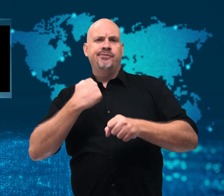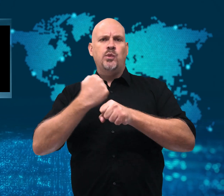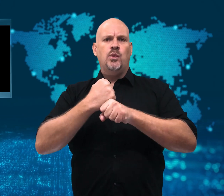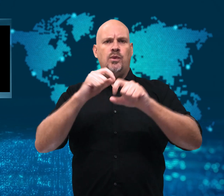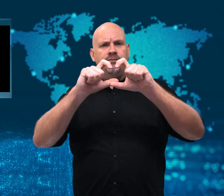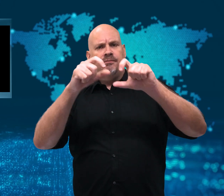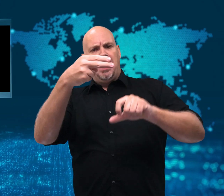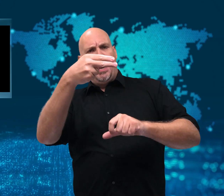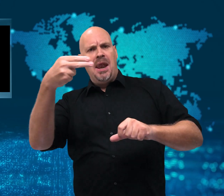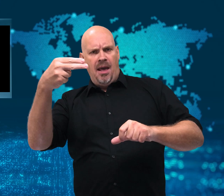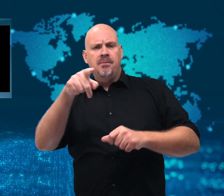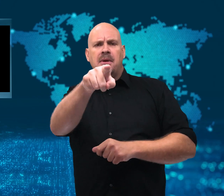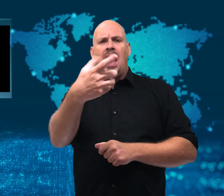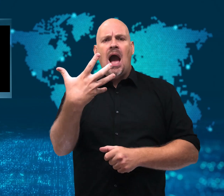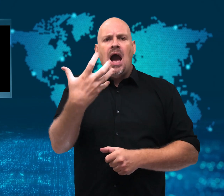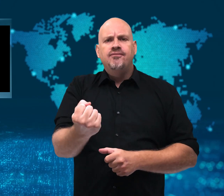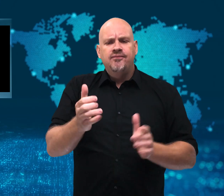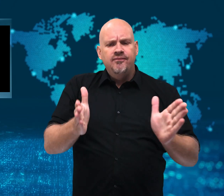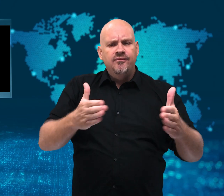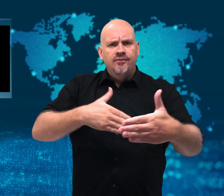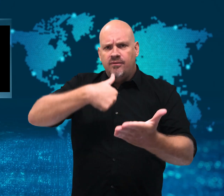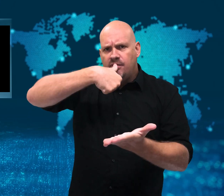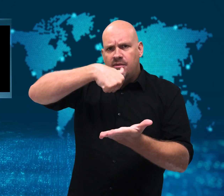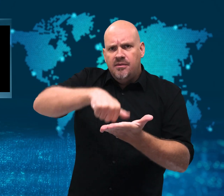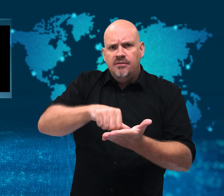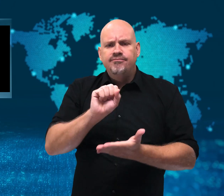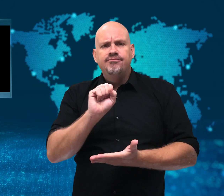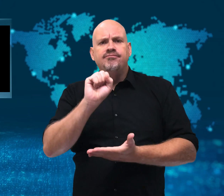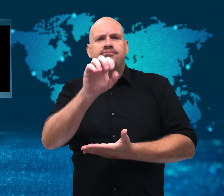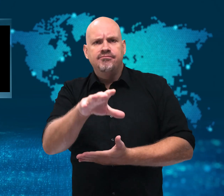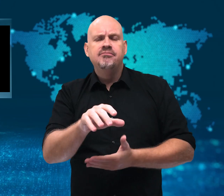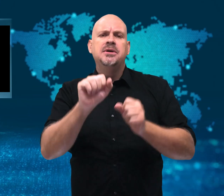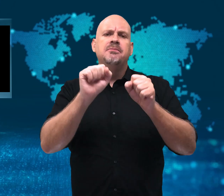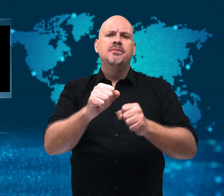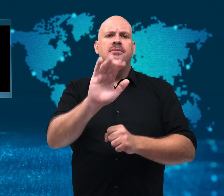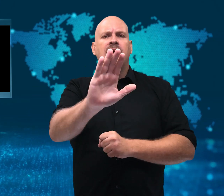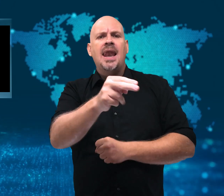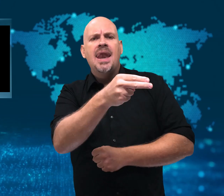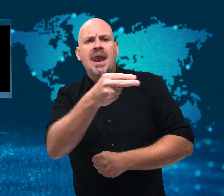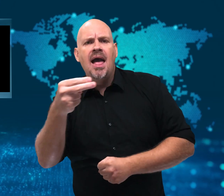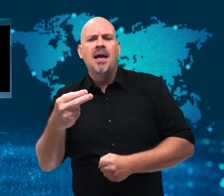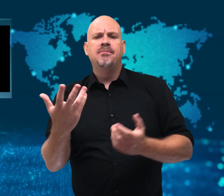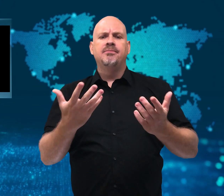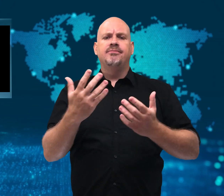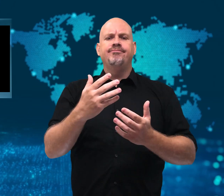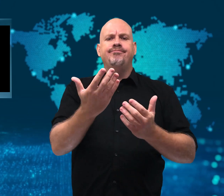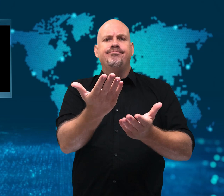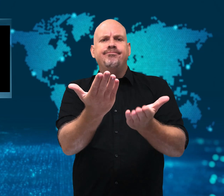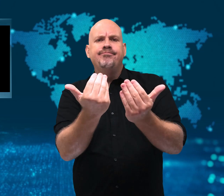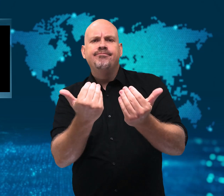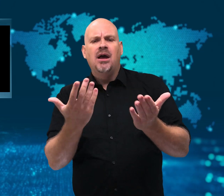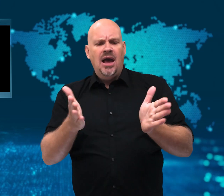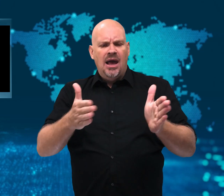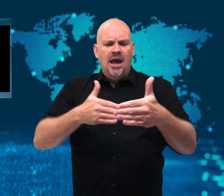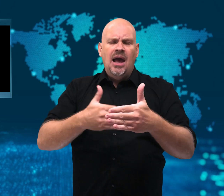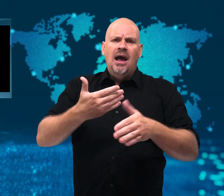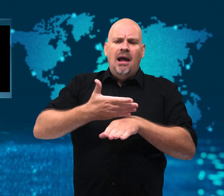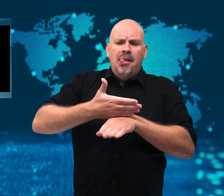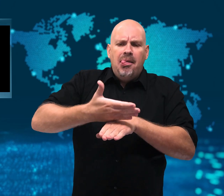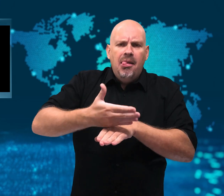Sometimes they claim to need an additional payment before they can